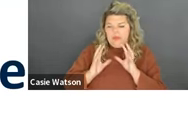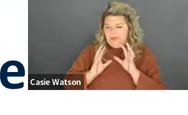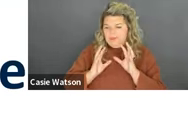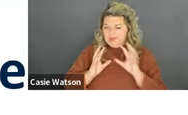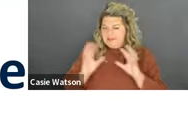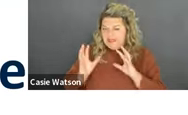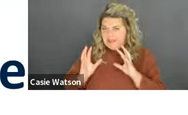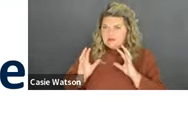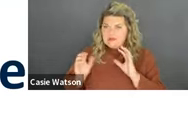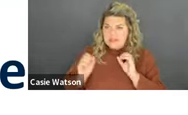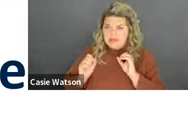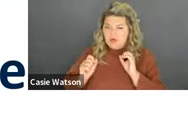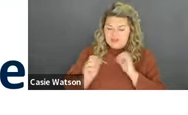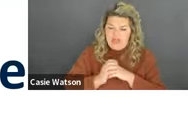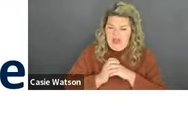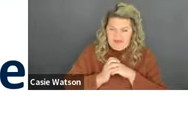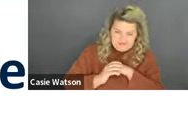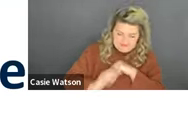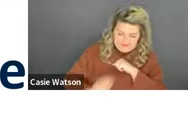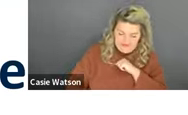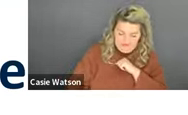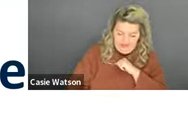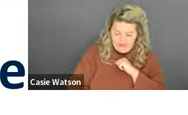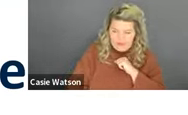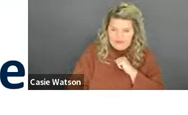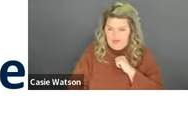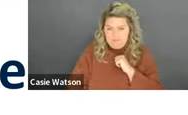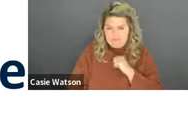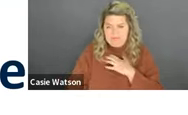the person can send a quick chat, if that works for them.